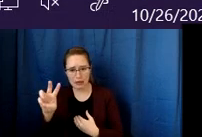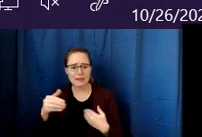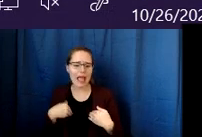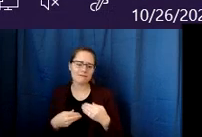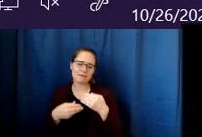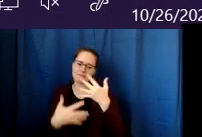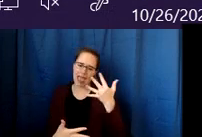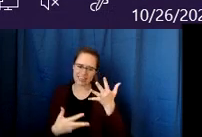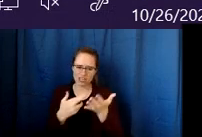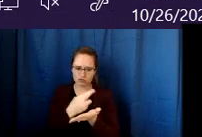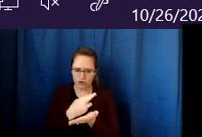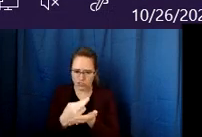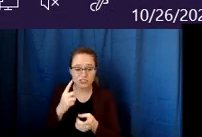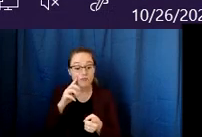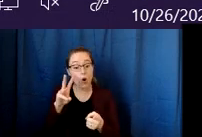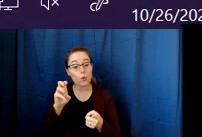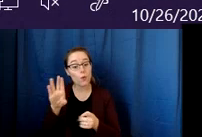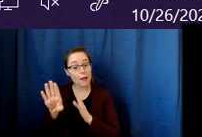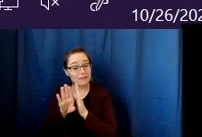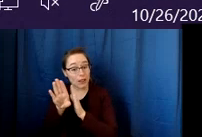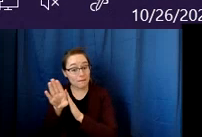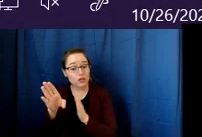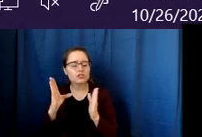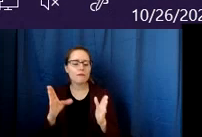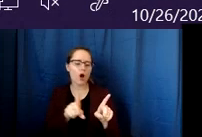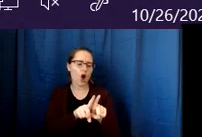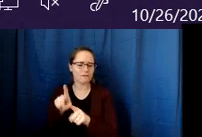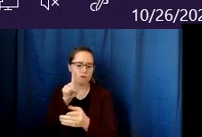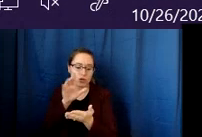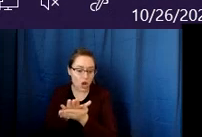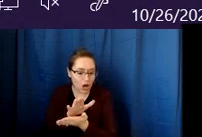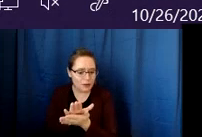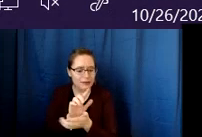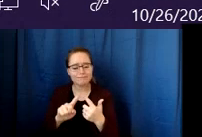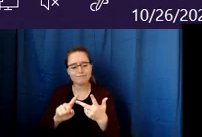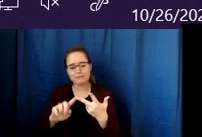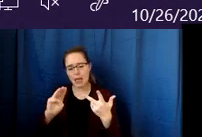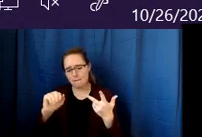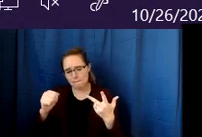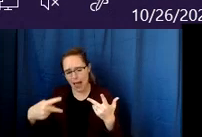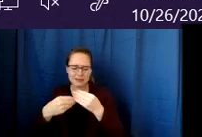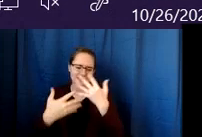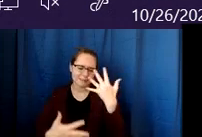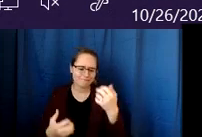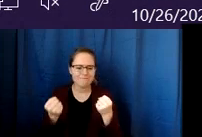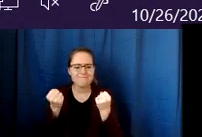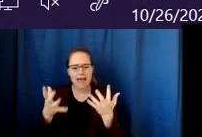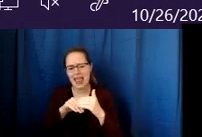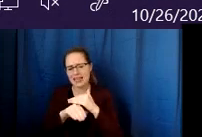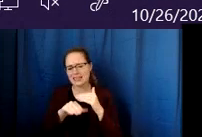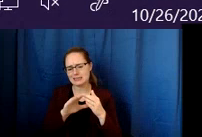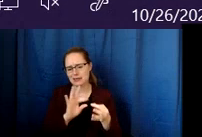not only for web developers, but also for documents, for maps, and for many other accessibility-related issues